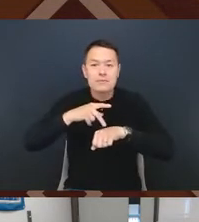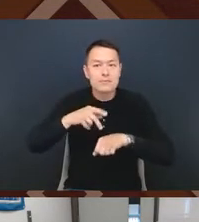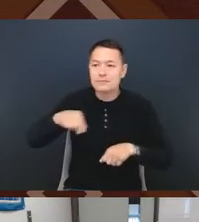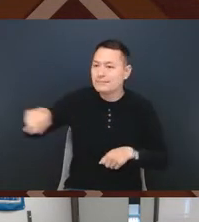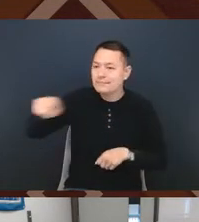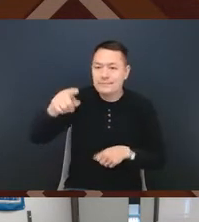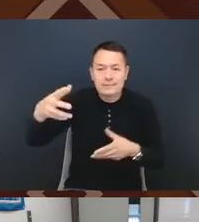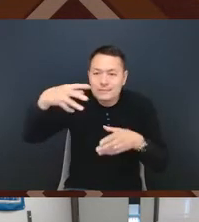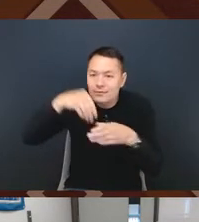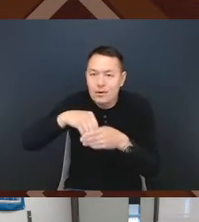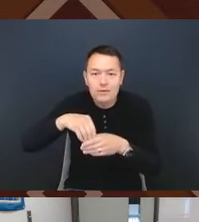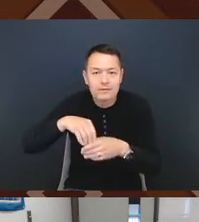Right. You think about Cesar Chavez